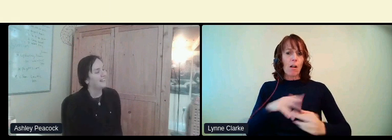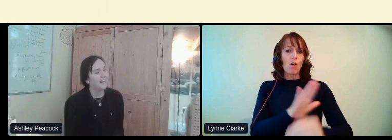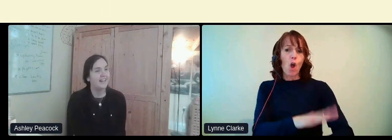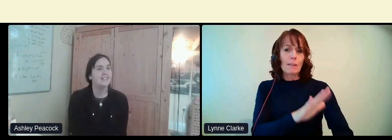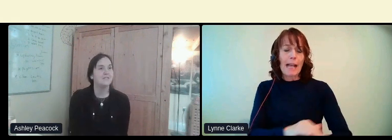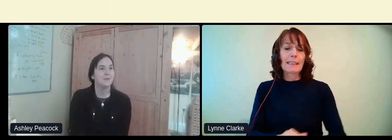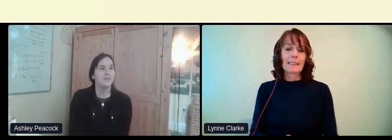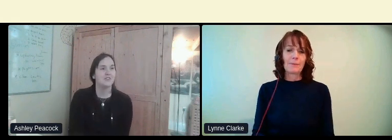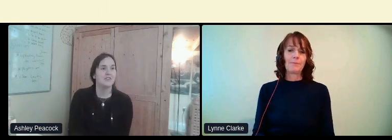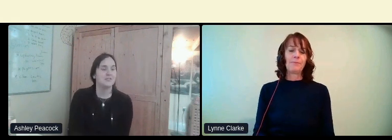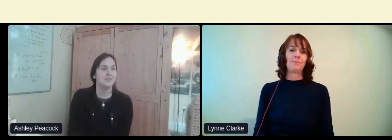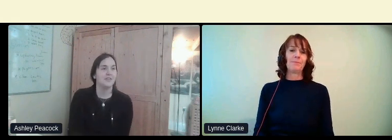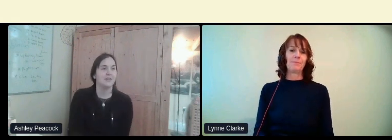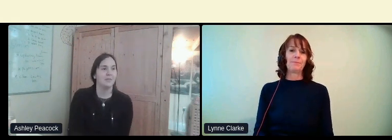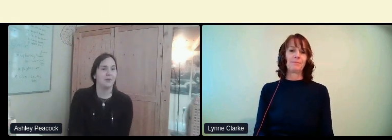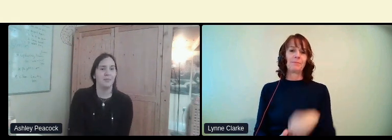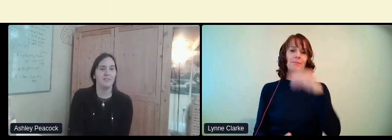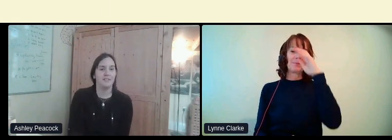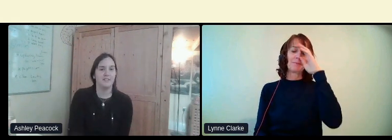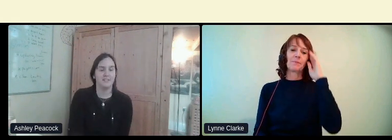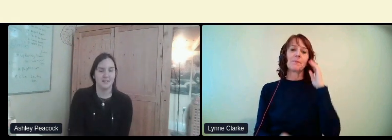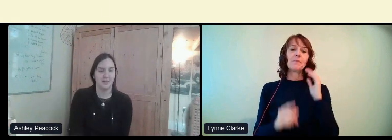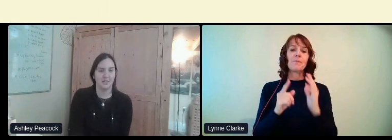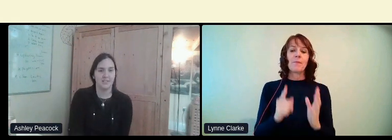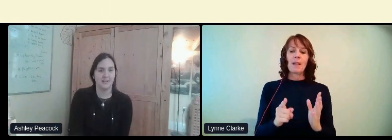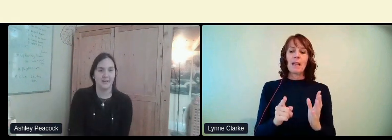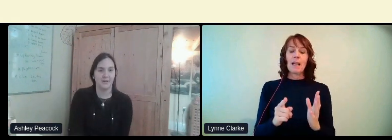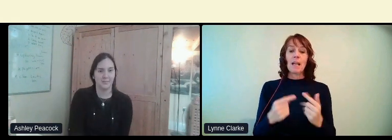It is unfortunately true that if I'm probably continuing to stare at you,